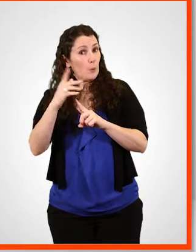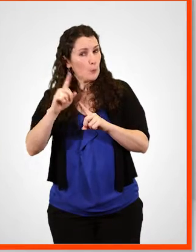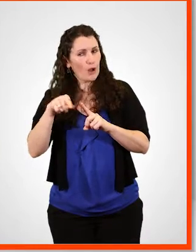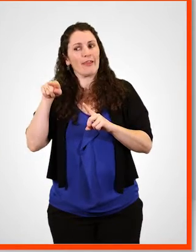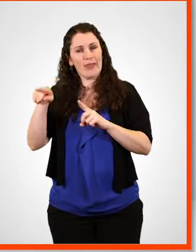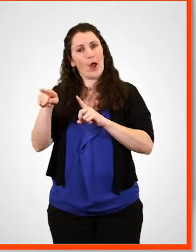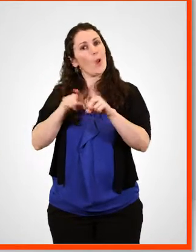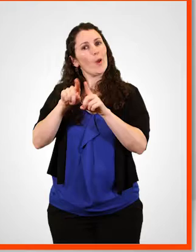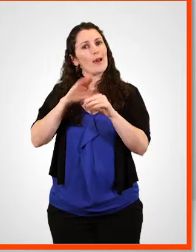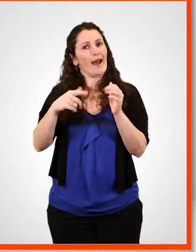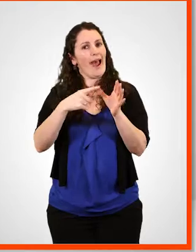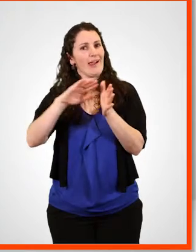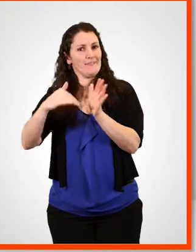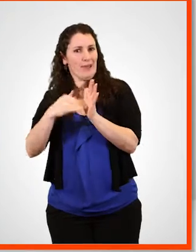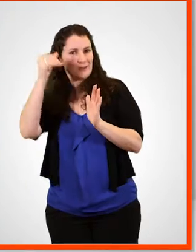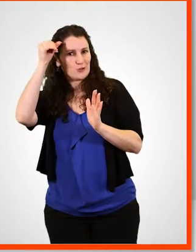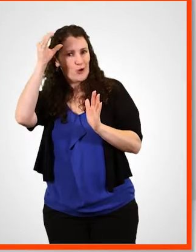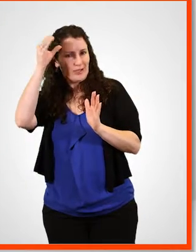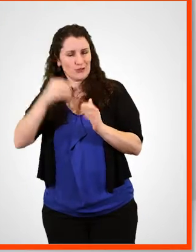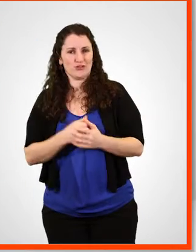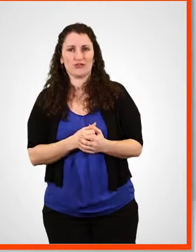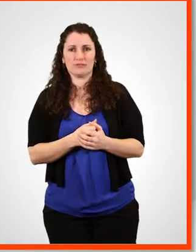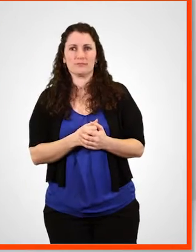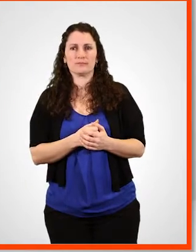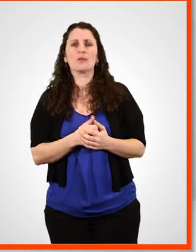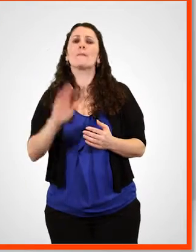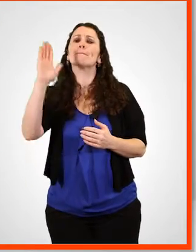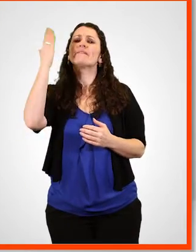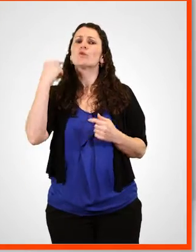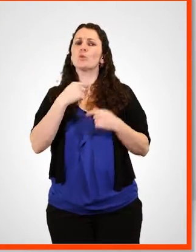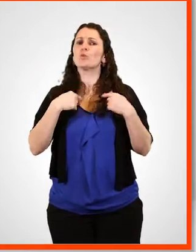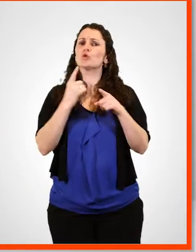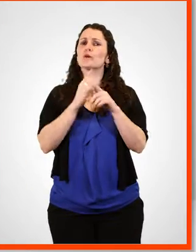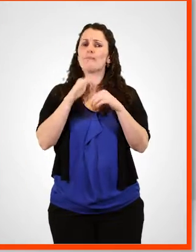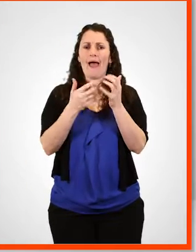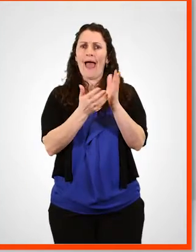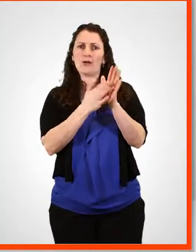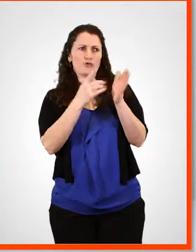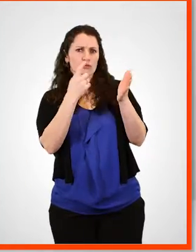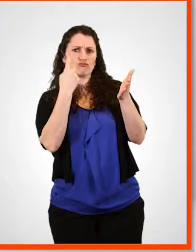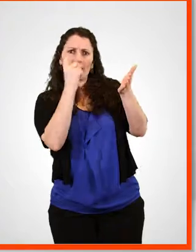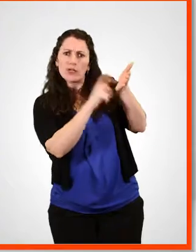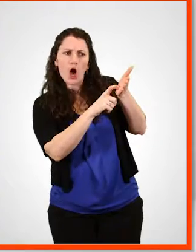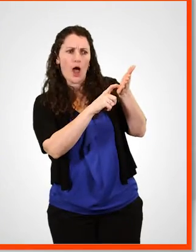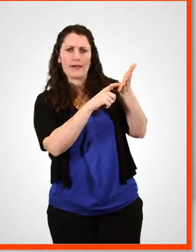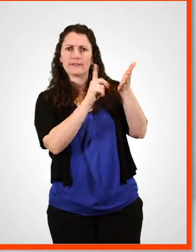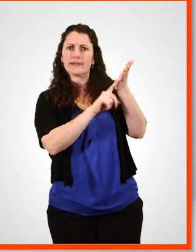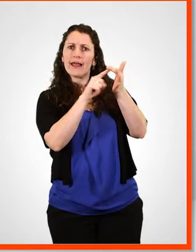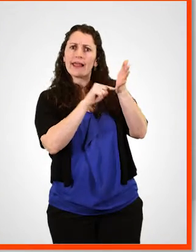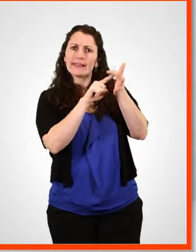and what we want to be clear about here is we talked a lot before about recognition of letters and matching letters and notion of letter.